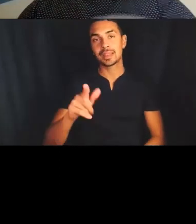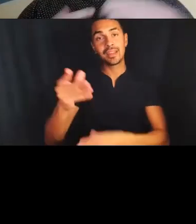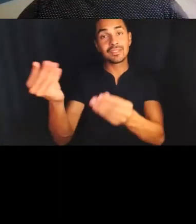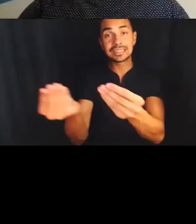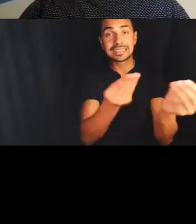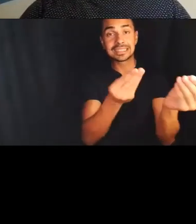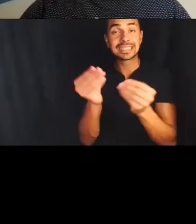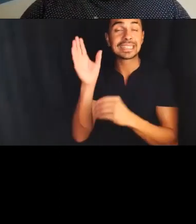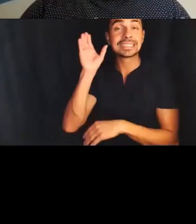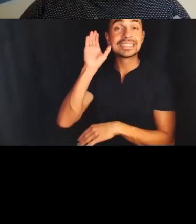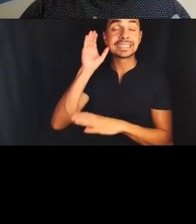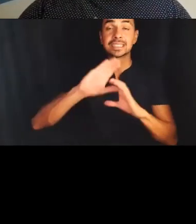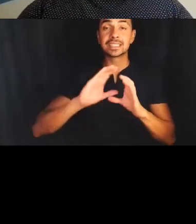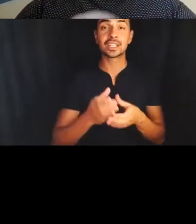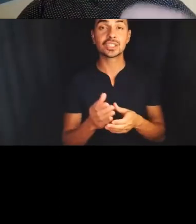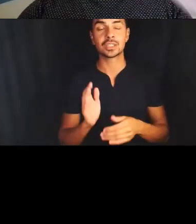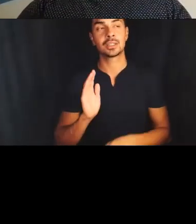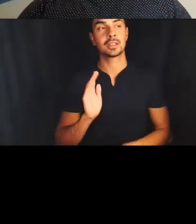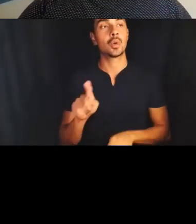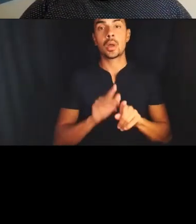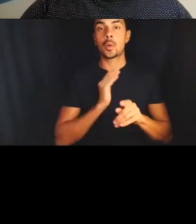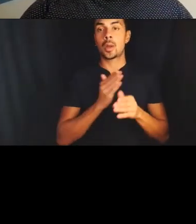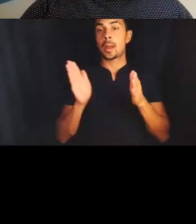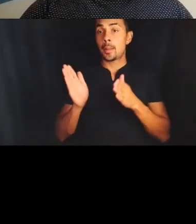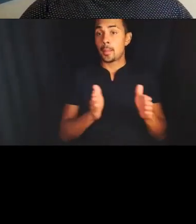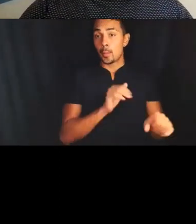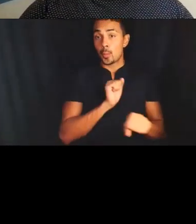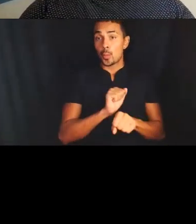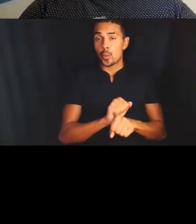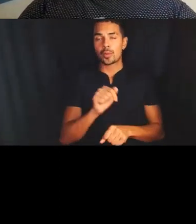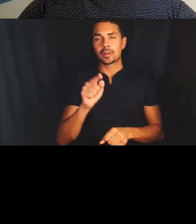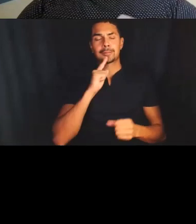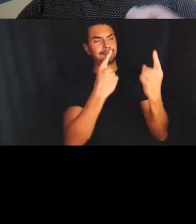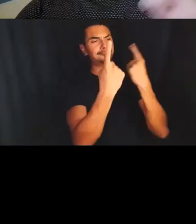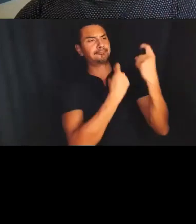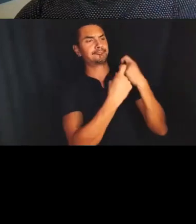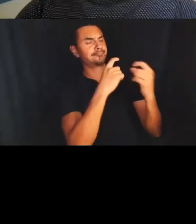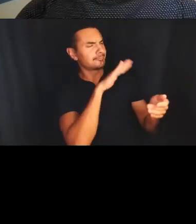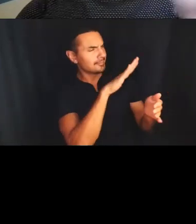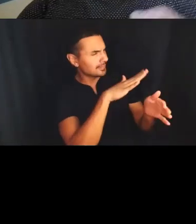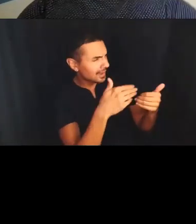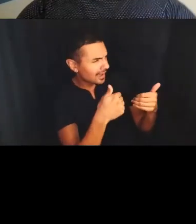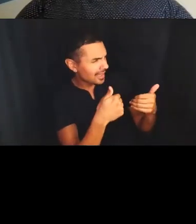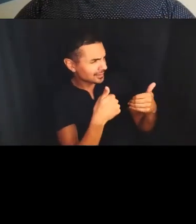but also in all of our prep work, would ask us questions about, you know, how we were gonna recruit people